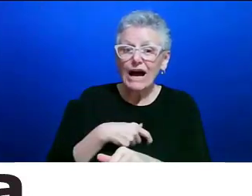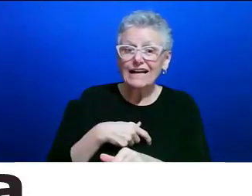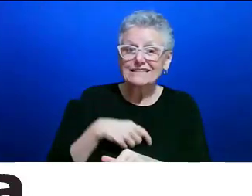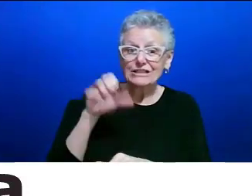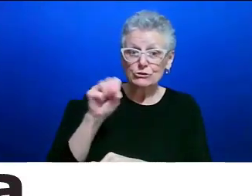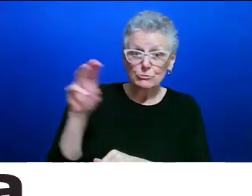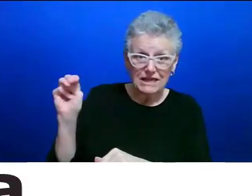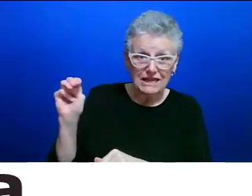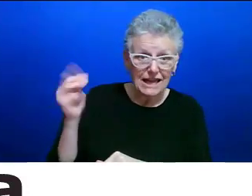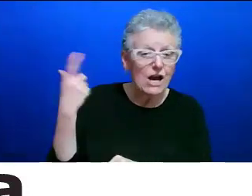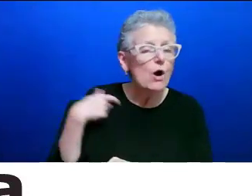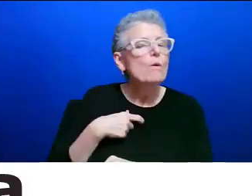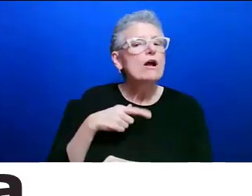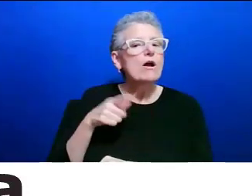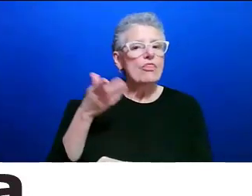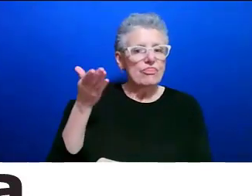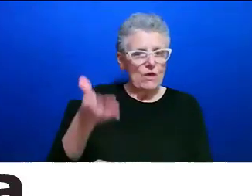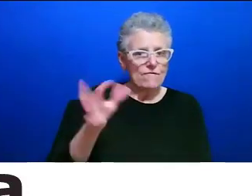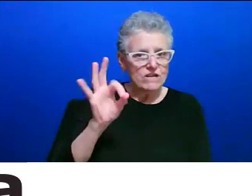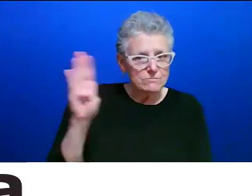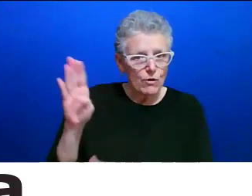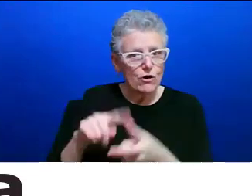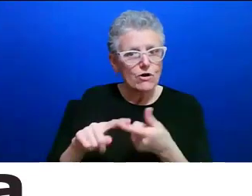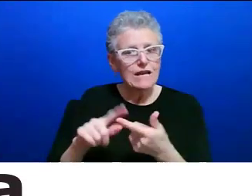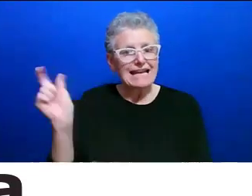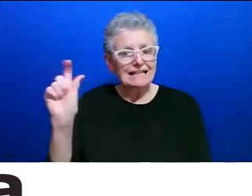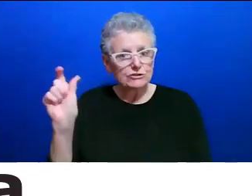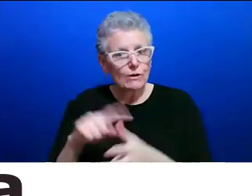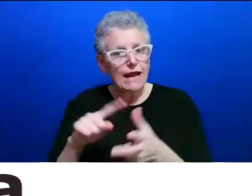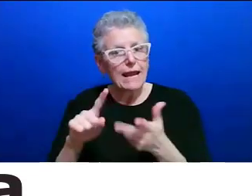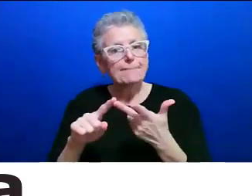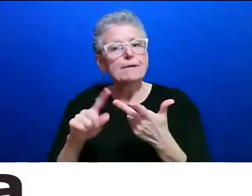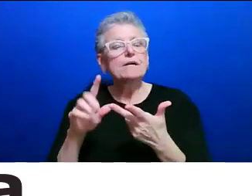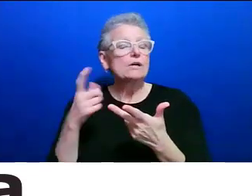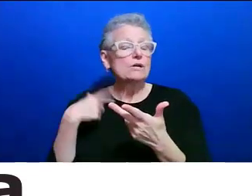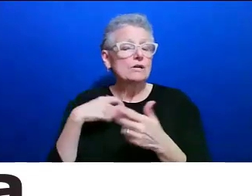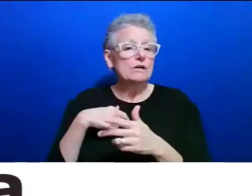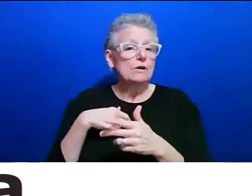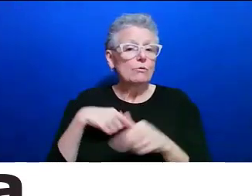We are on Facebook and Instagram, and so we post frequent resources,